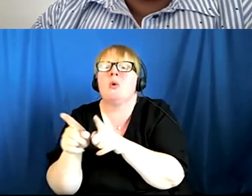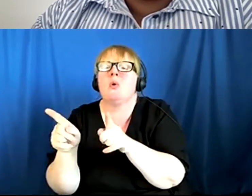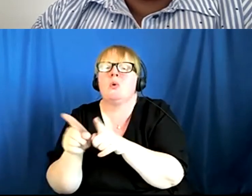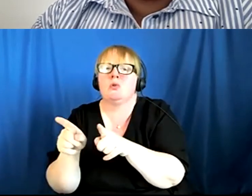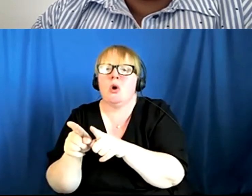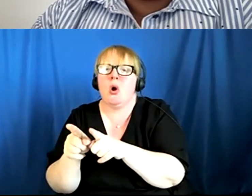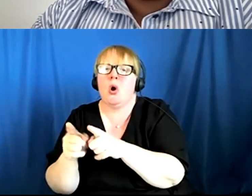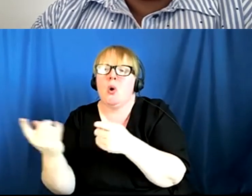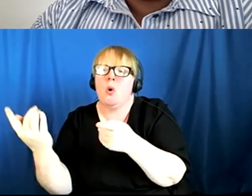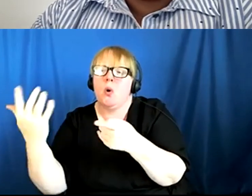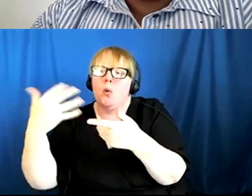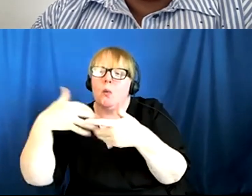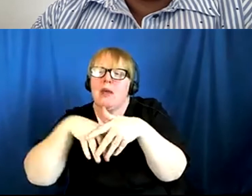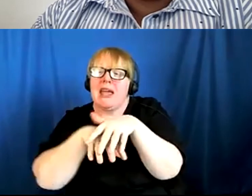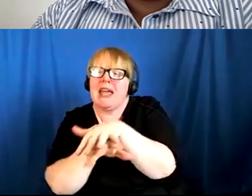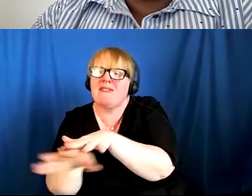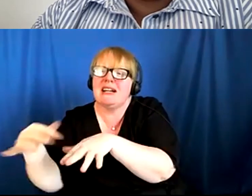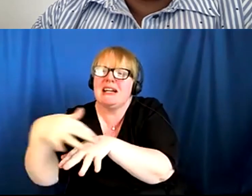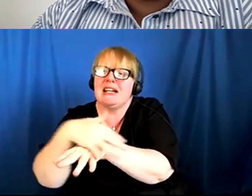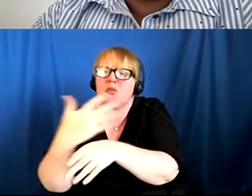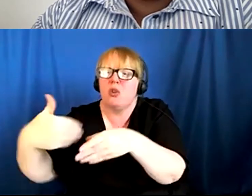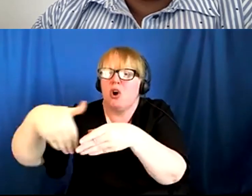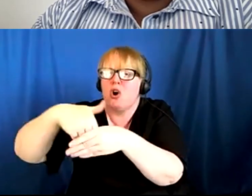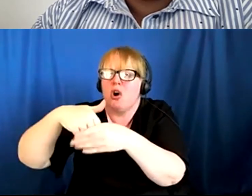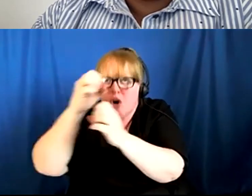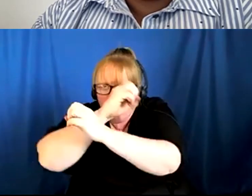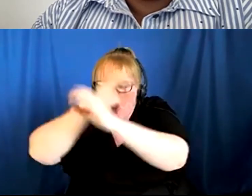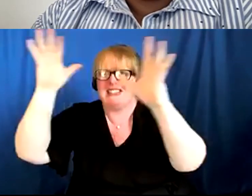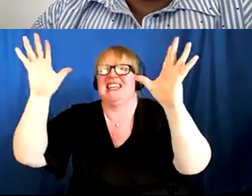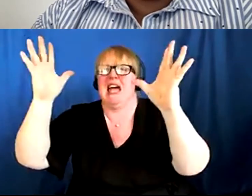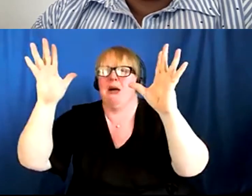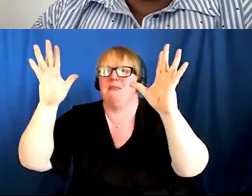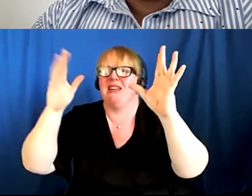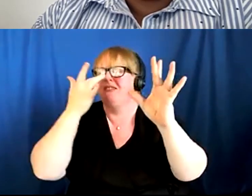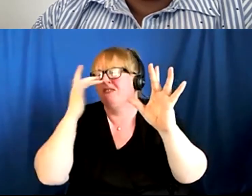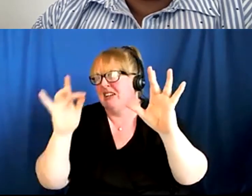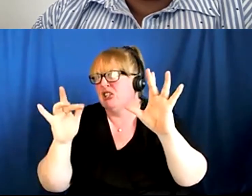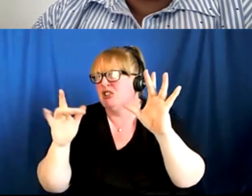of wait into the fictional the concept itself. So, I sort of did that by setting up situations